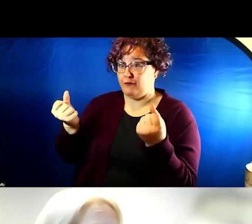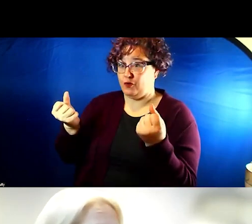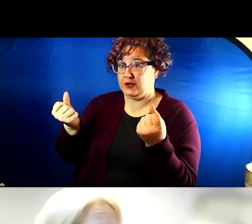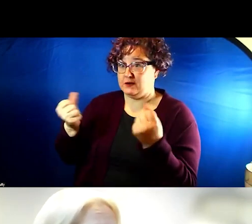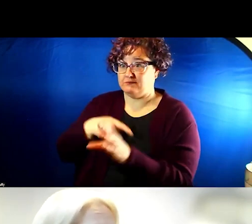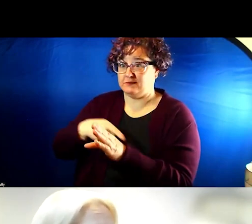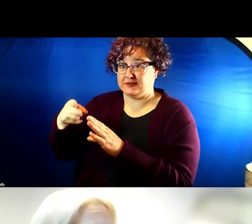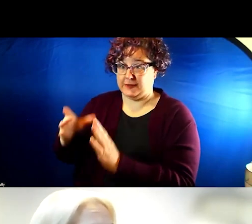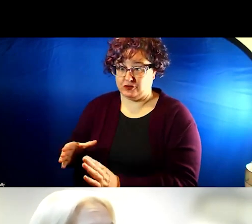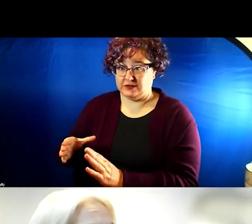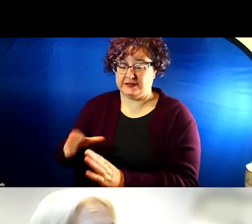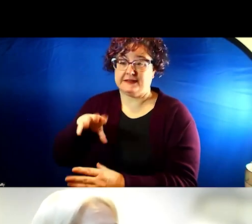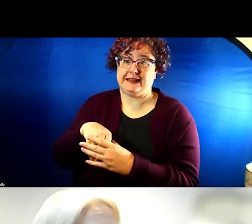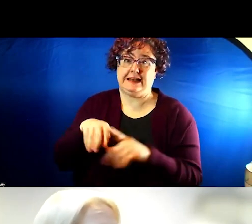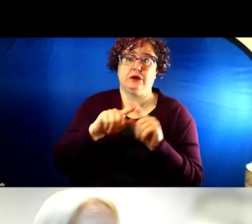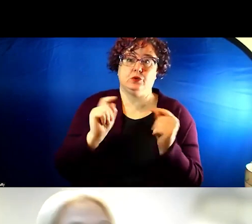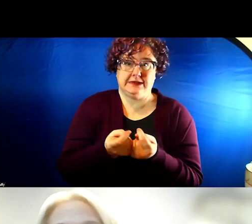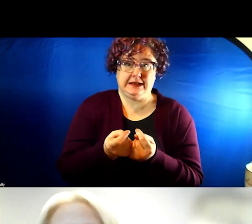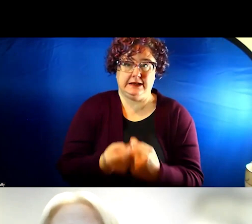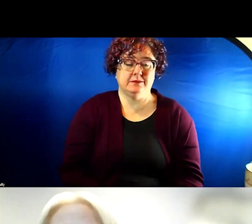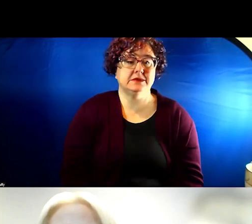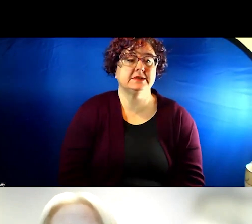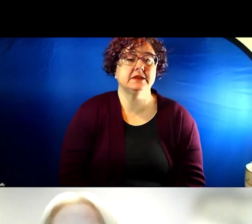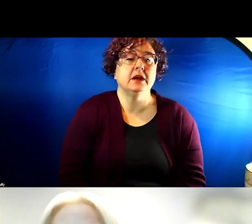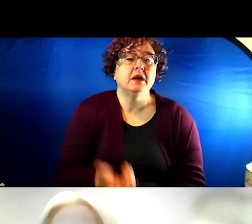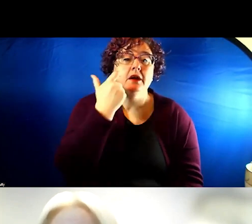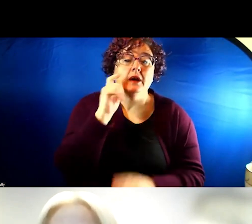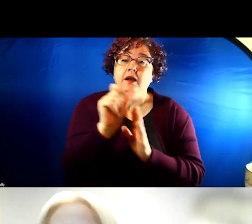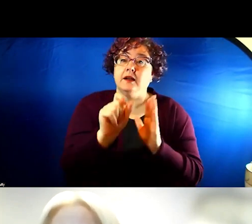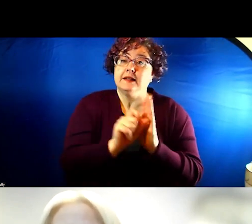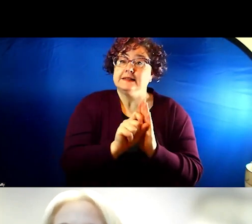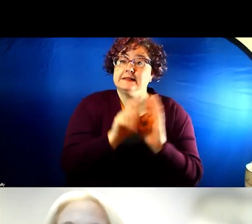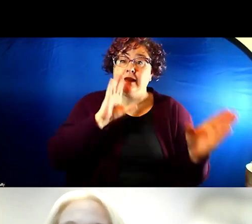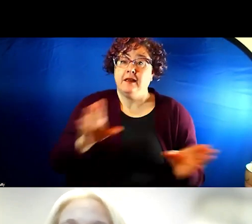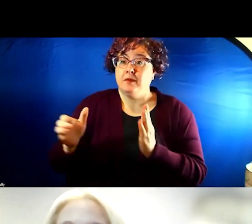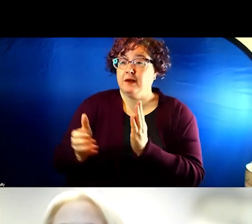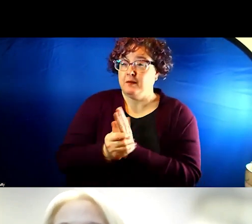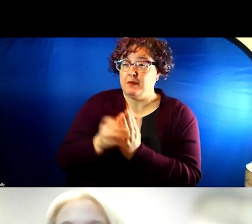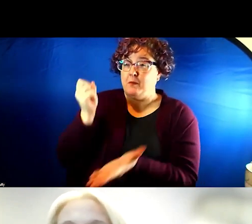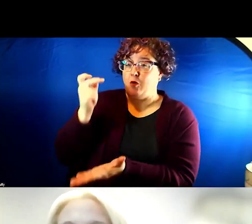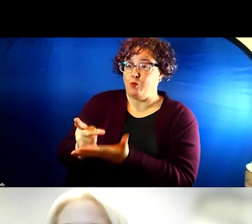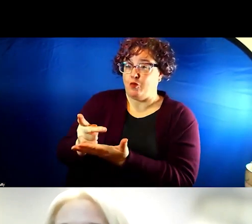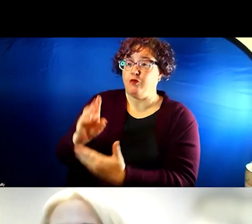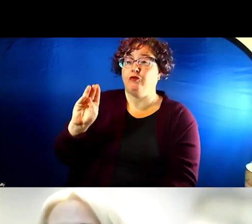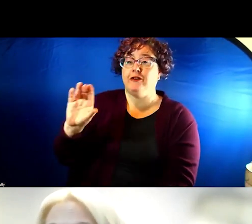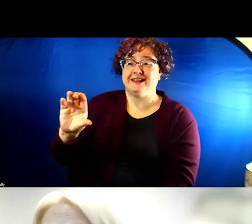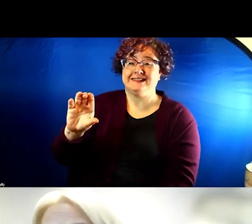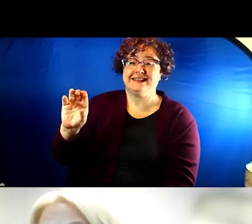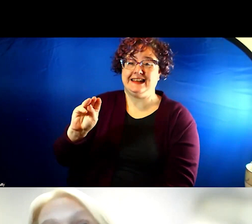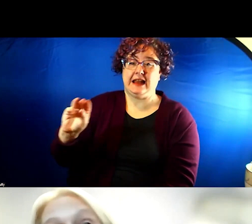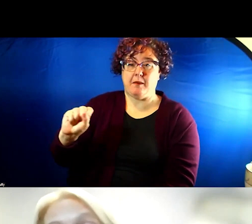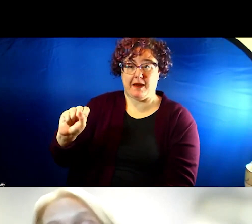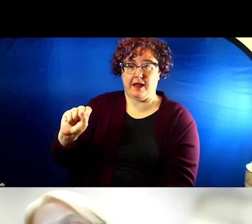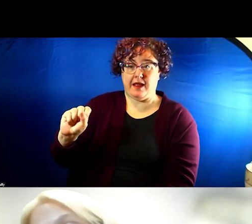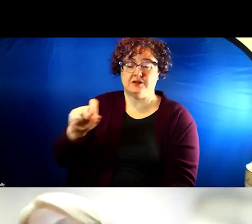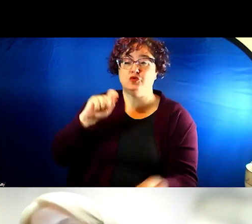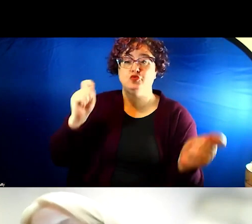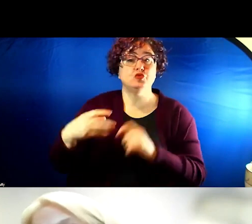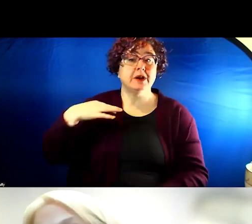WE HAD OUR STATE PLAN AMENDMENT APPROVED BY CMS TO CHANGE THE ELIGIBILITY FOR PEER SUPPORT.